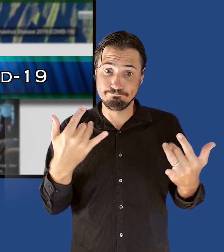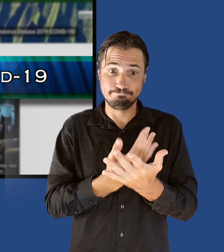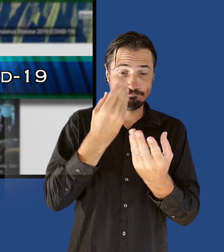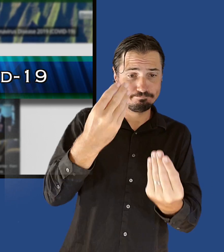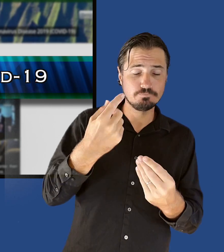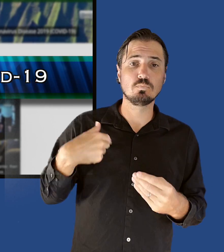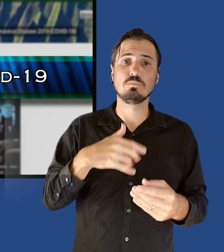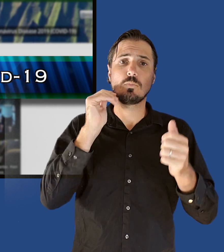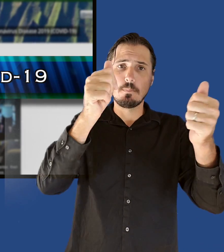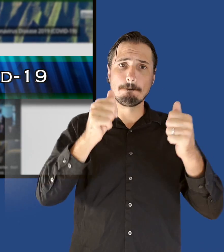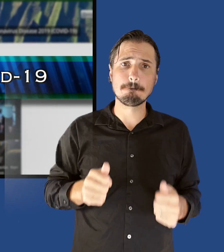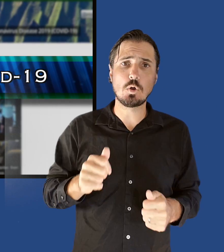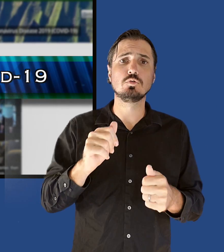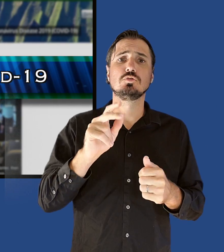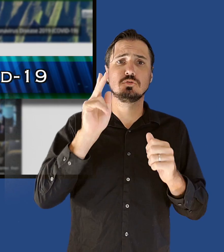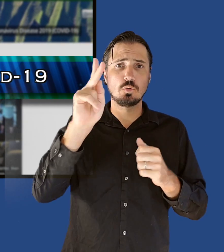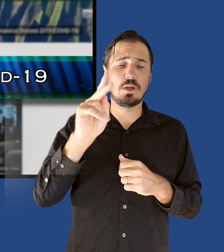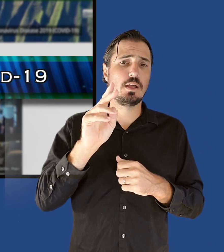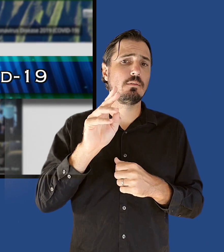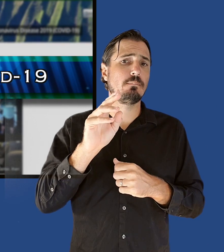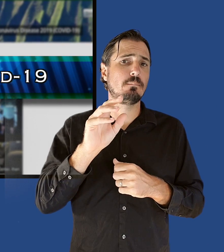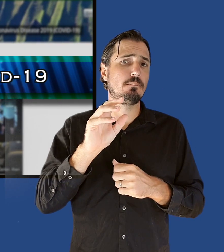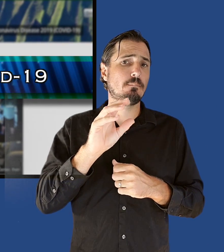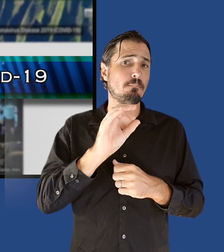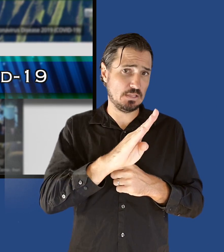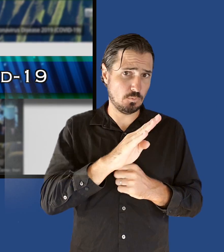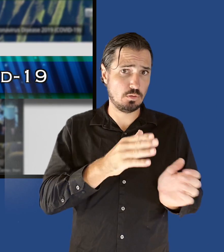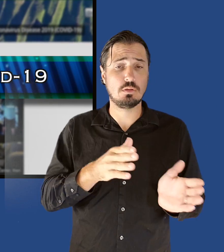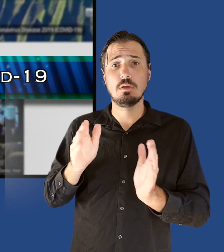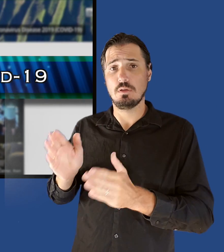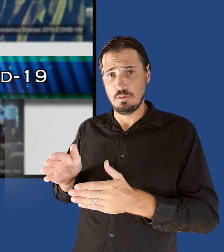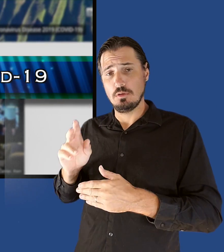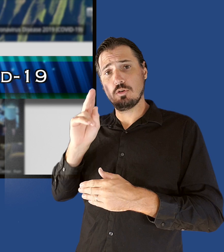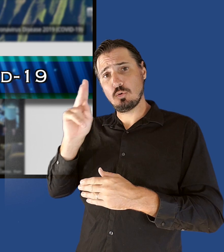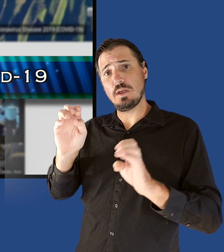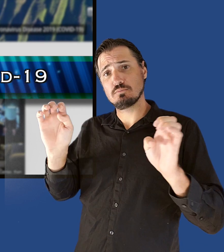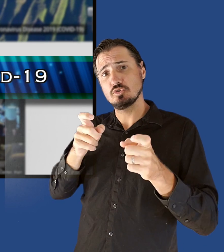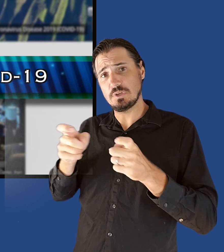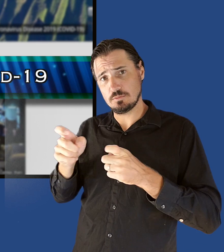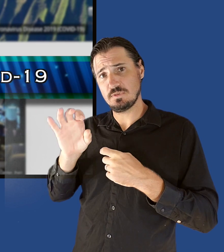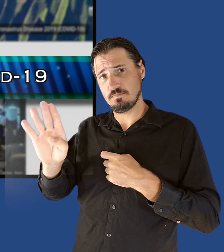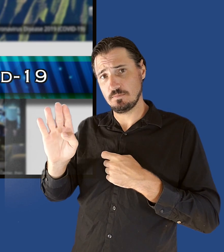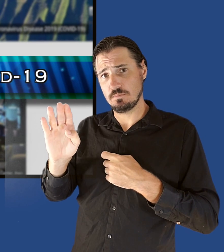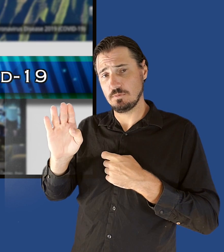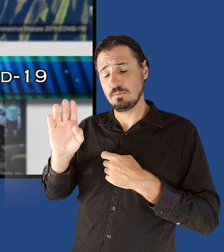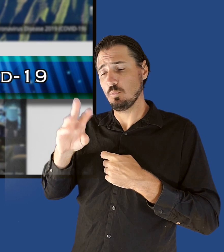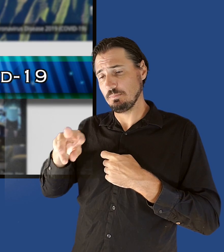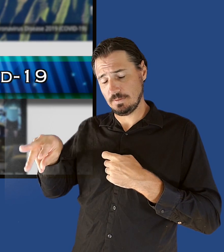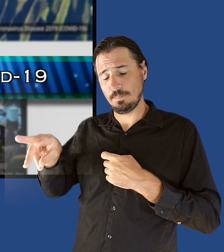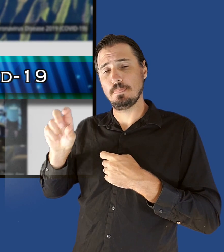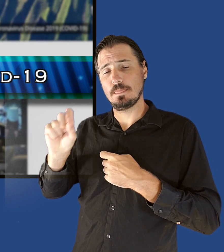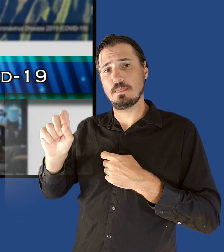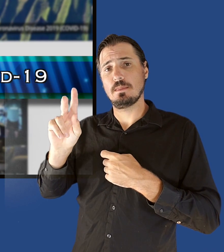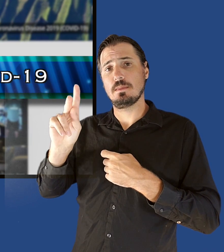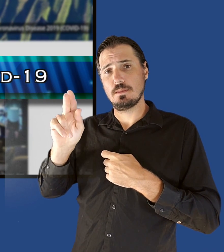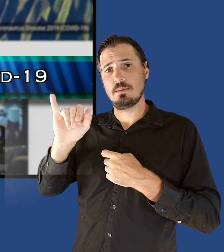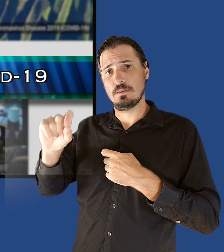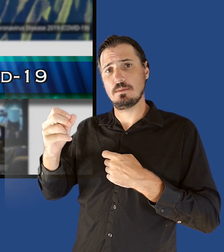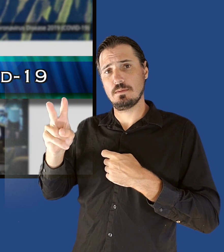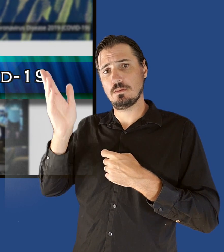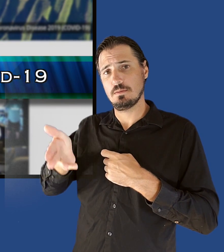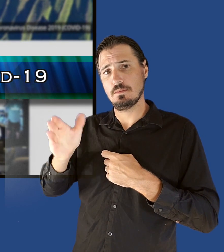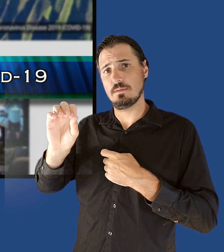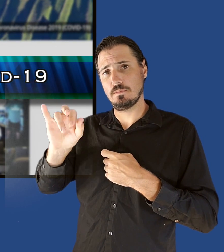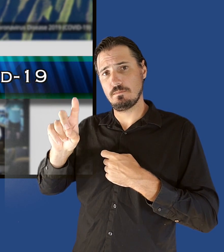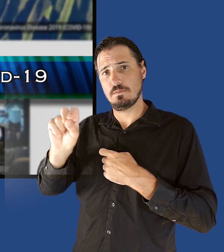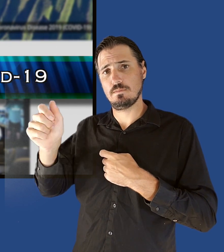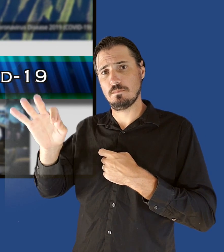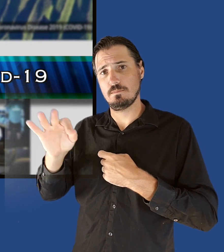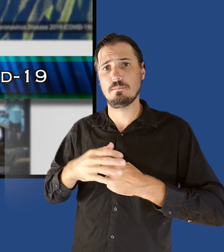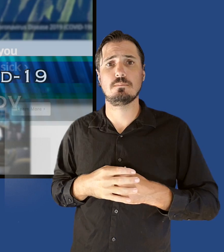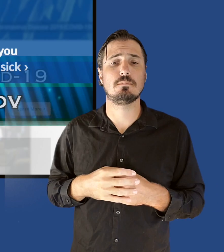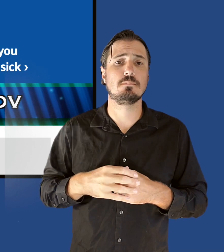We’ll continue to post updates on our official County of Kaua‘i Facebook page, or on our Kaua‘i Emergency Management Agency page, www.kauai.gov/COVID-19.